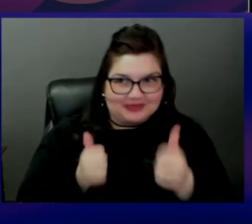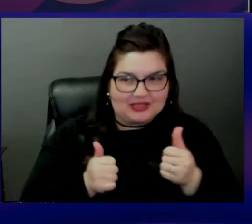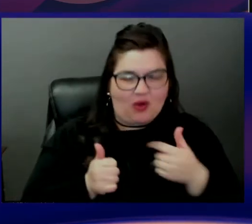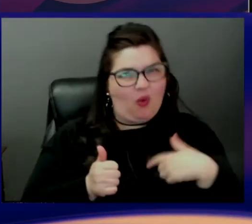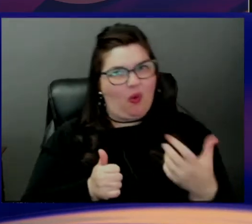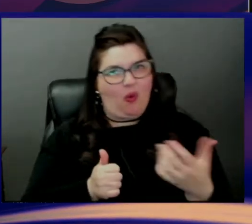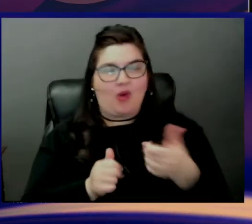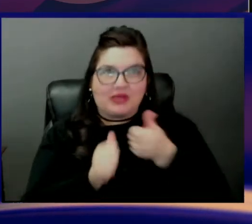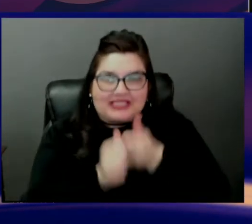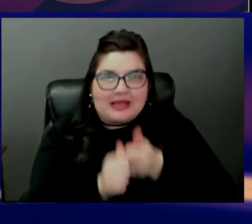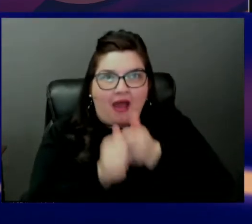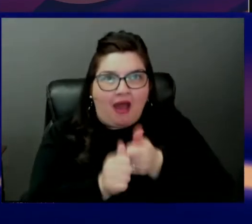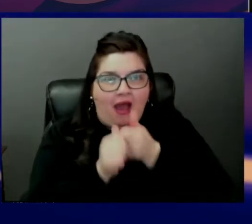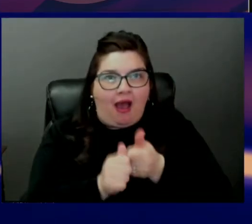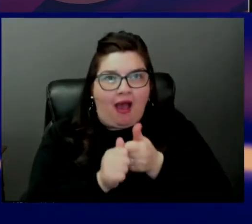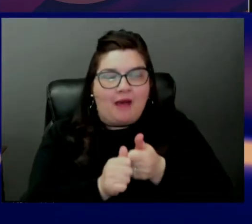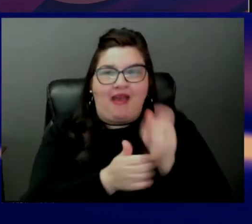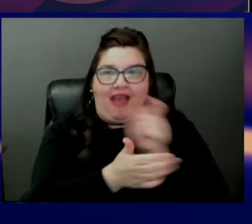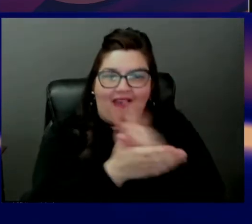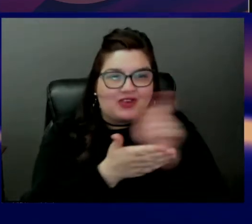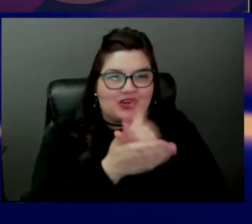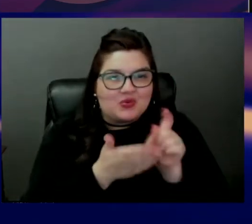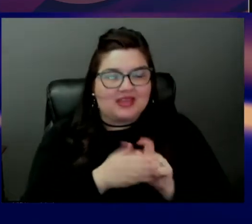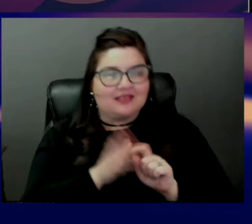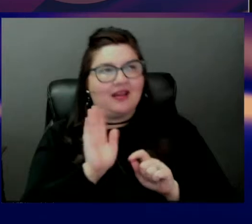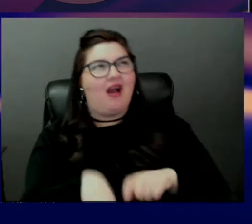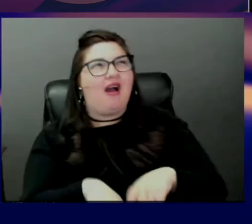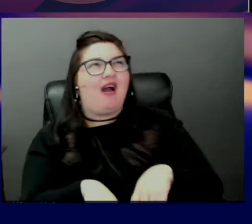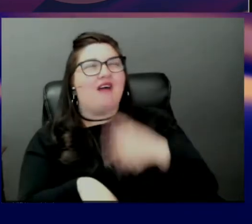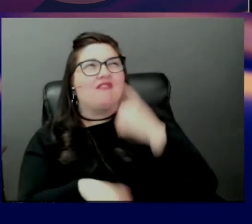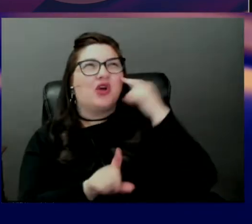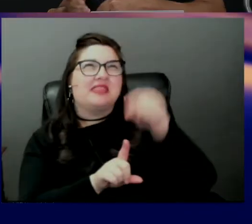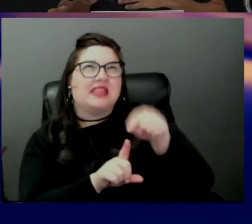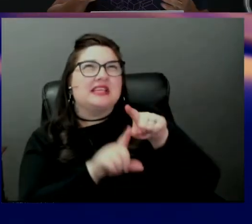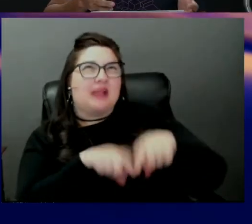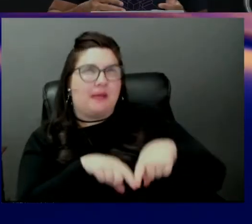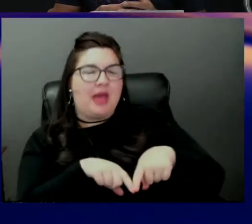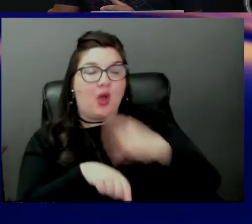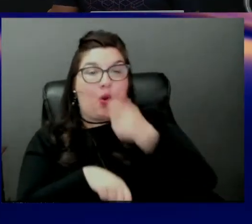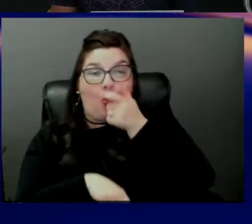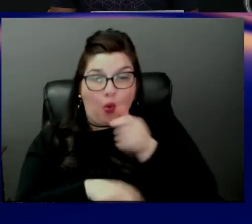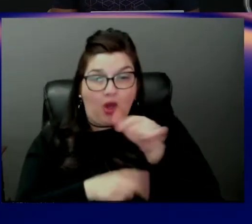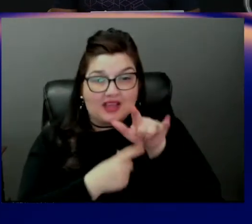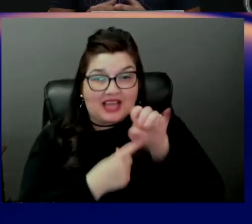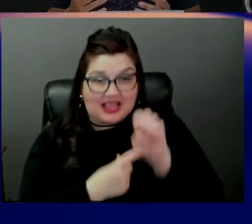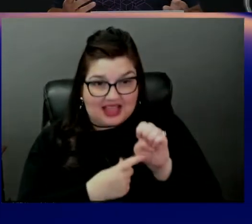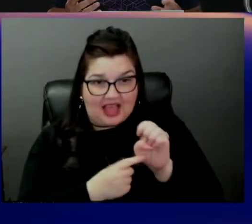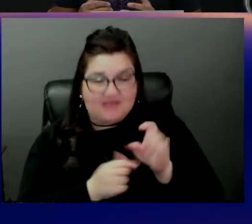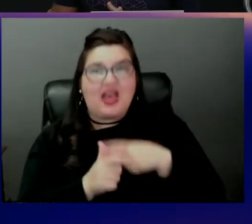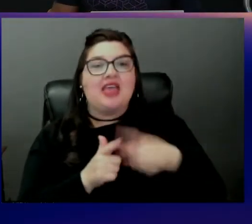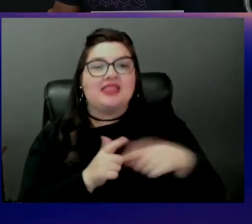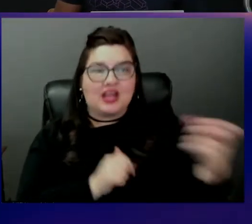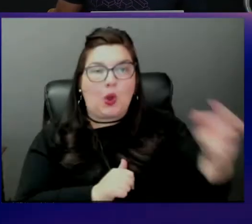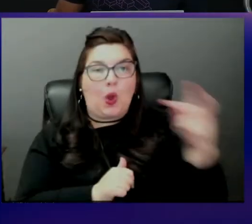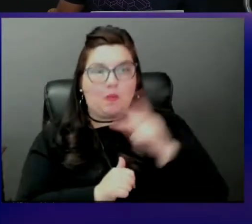each week I'm coming back - It, it depend, it depends. I would say for this, watch it live and then go back and watch it on demand because it's so good. [Suman] Yep. - Yeah.